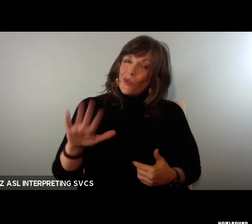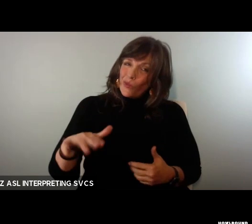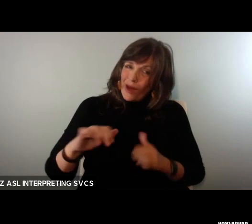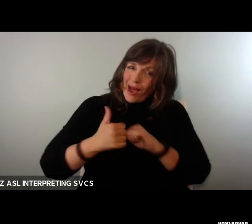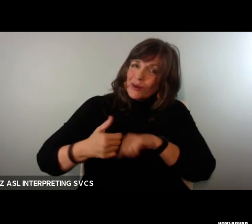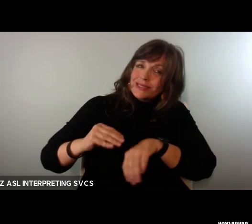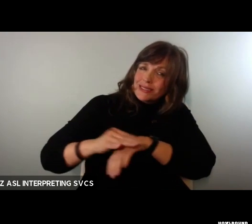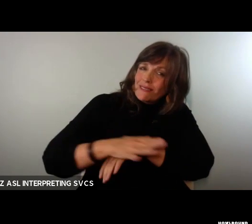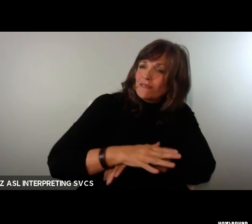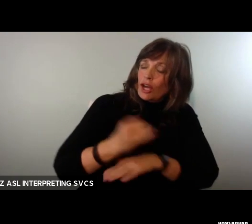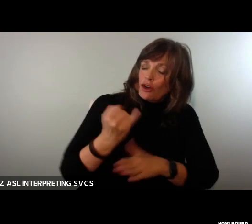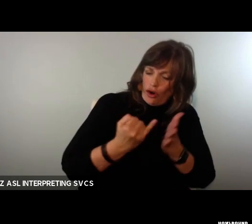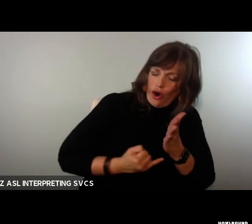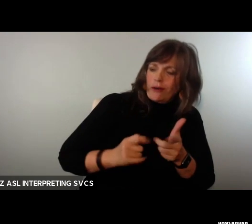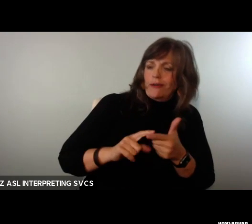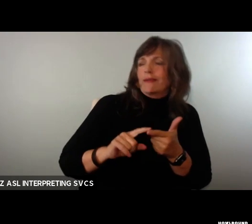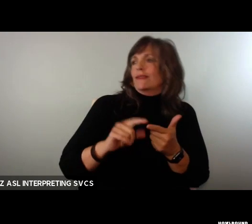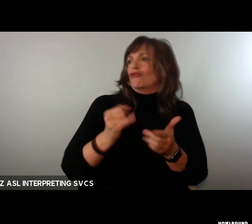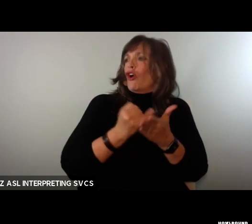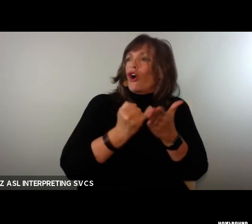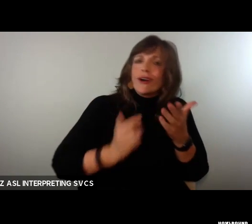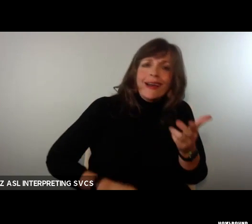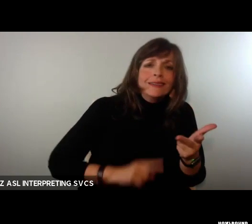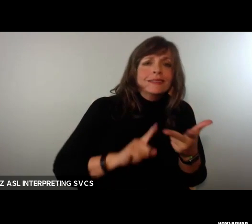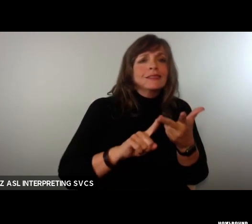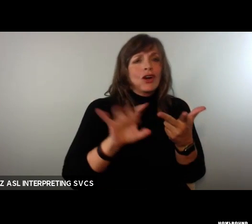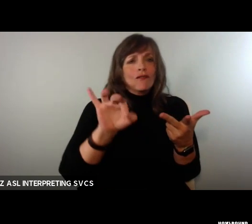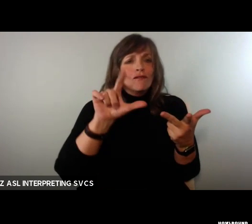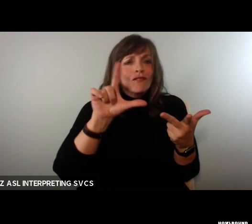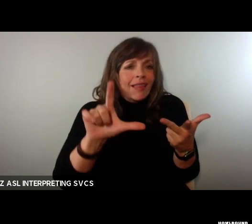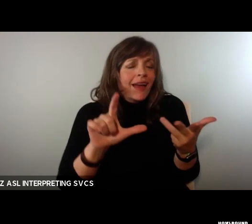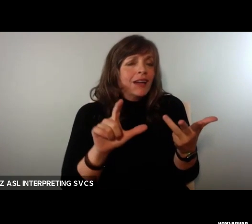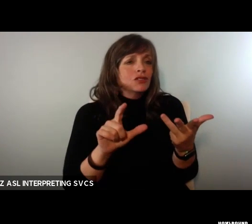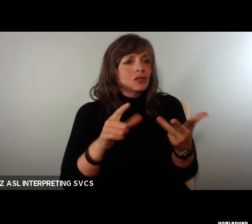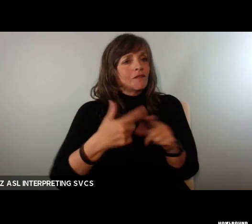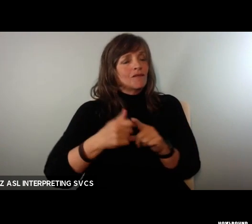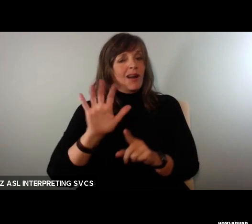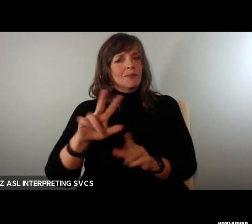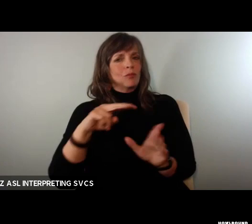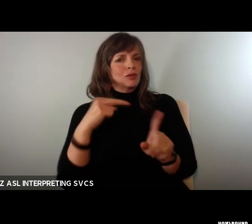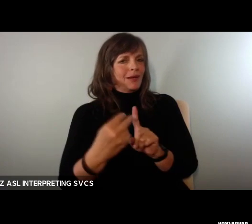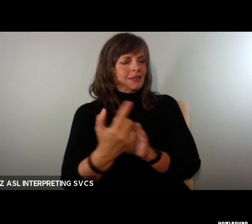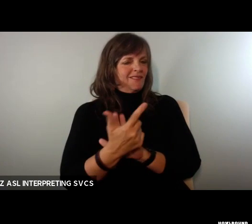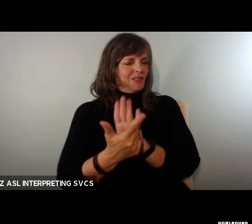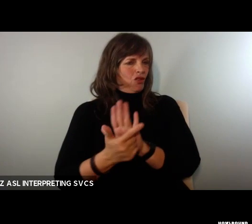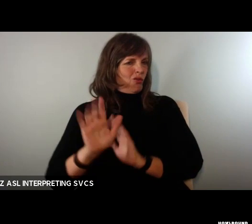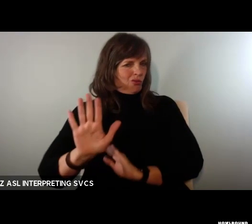the artists, freelancers, from a legal perspective? The first thing I think freelancers need to know